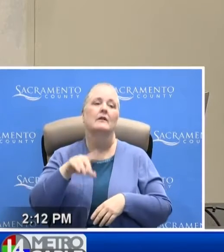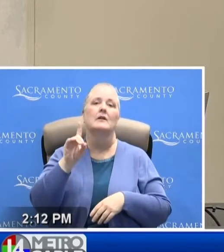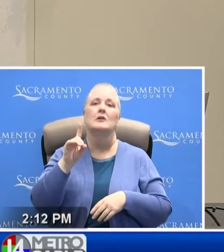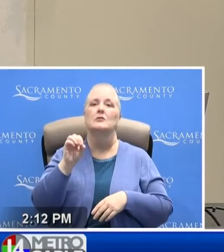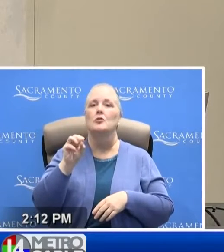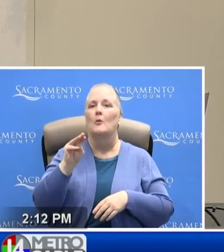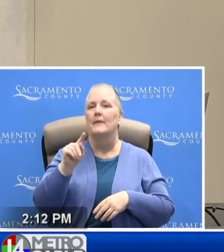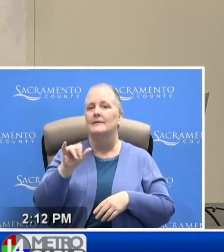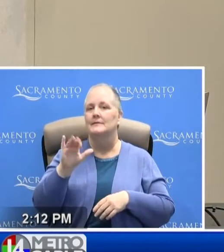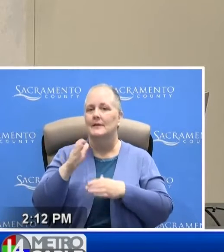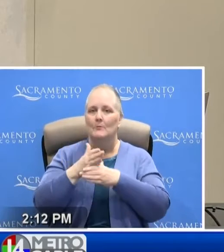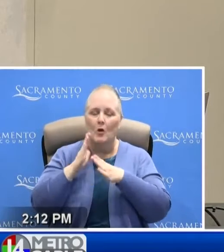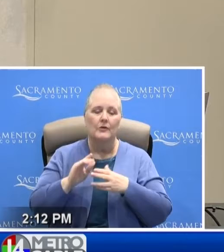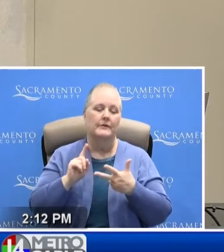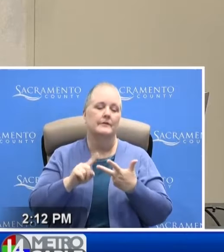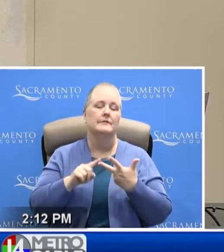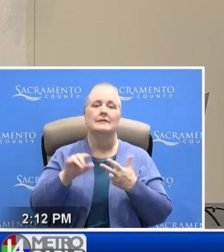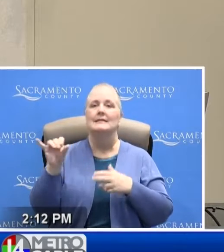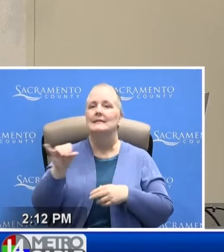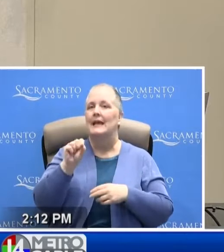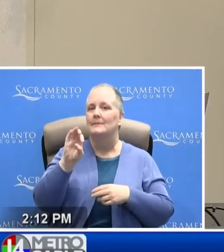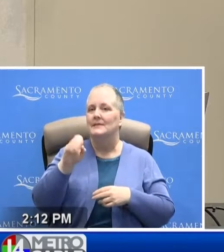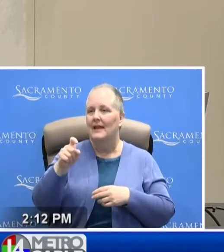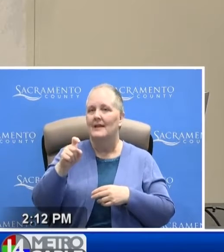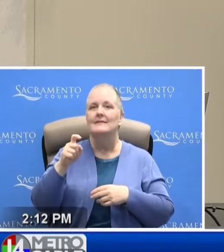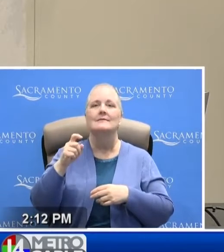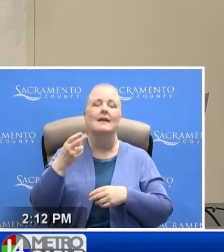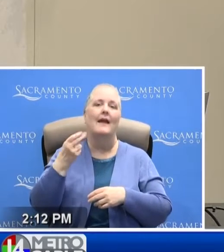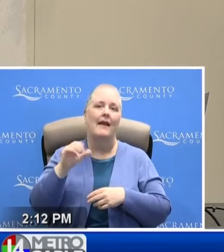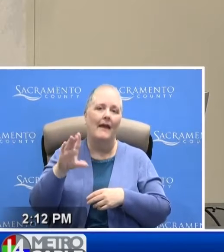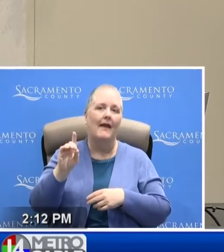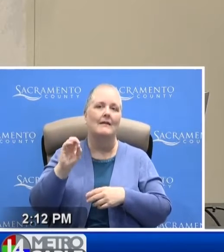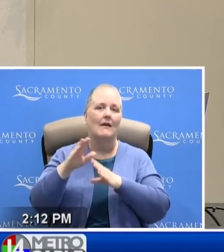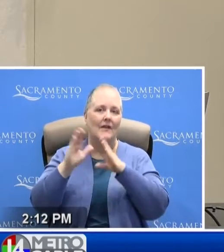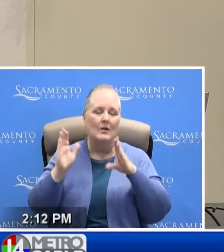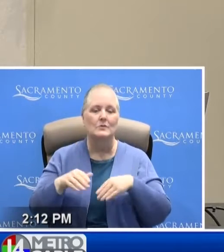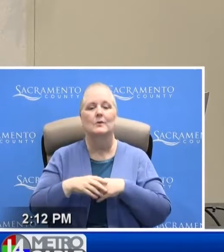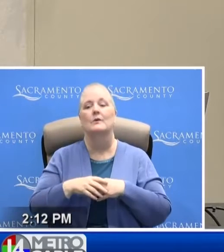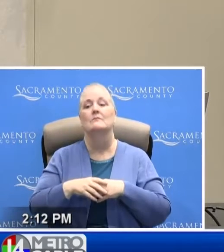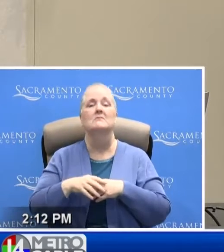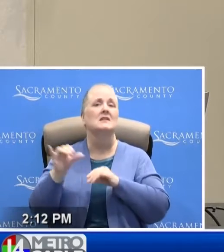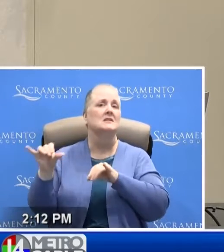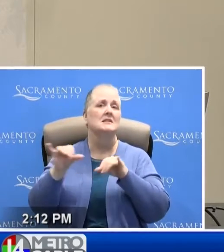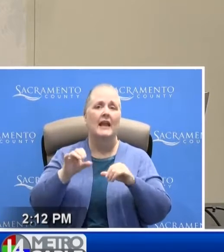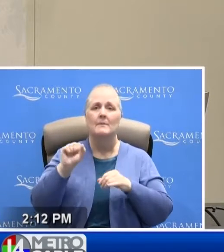heads of households, persons of same sex sharing, living quarters and other indicators or markers